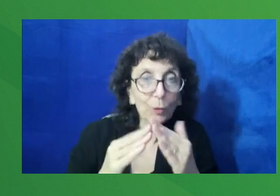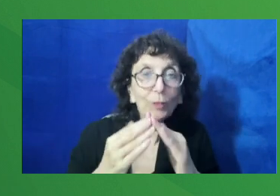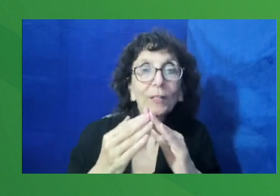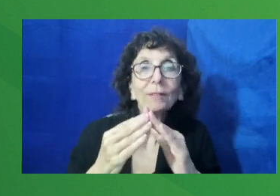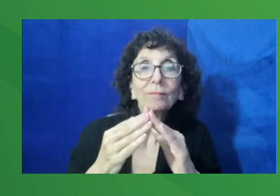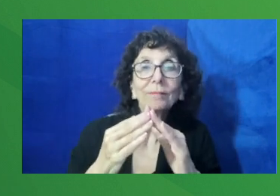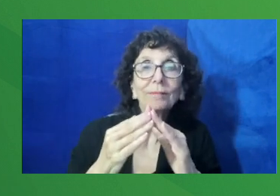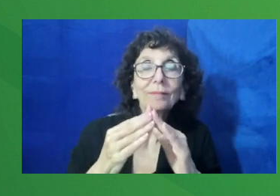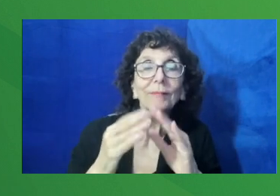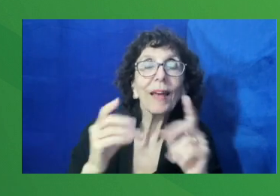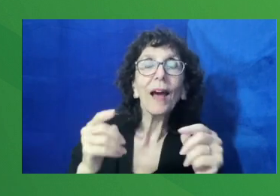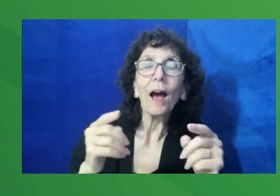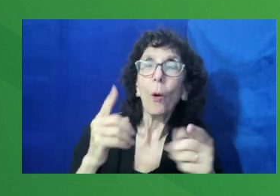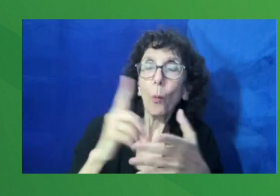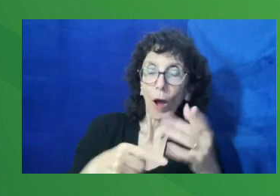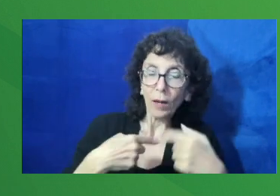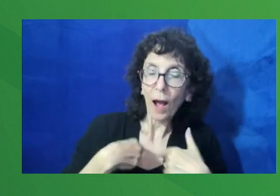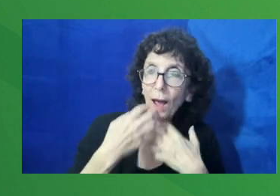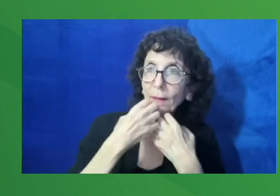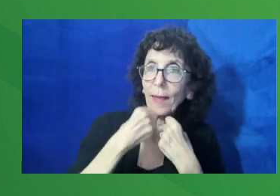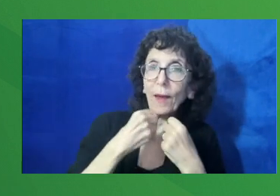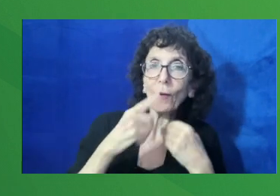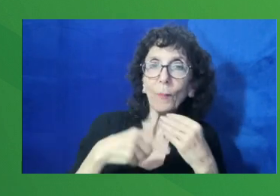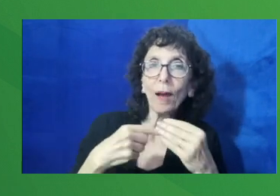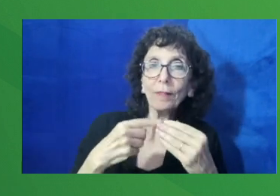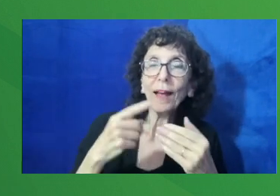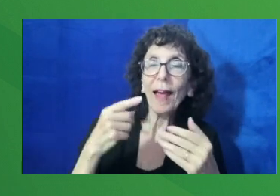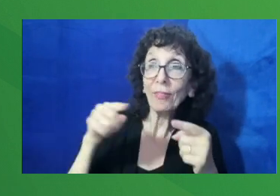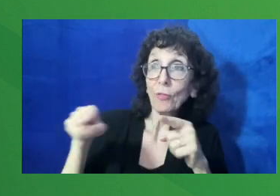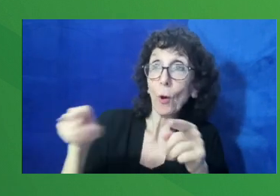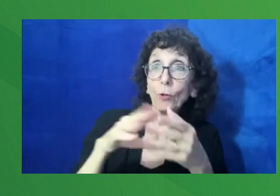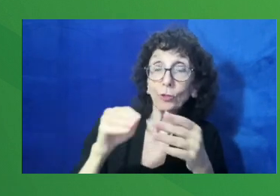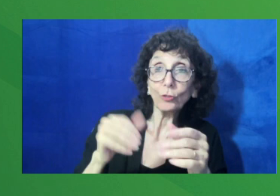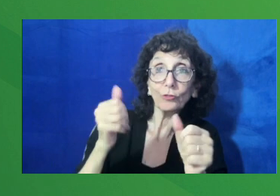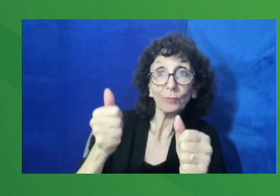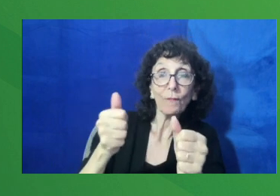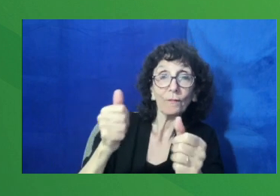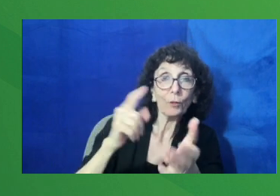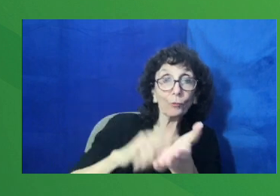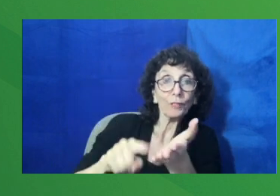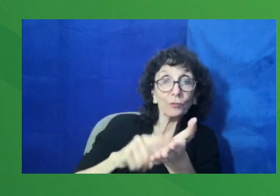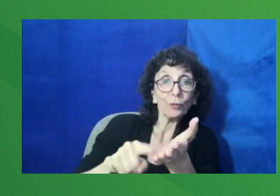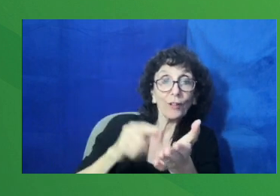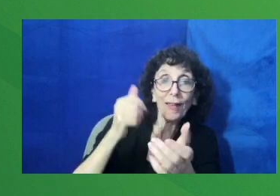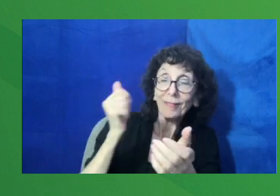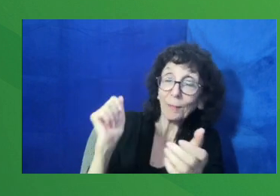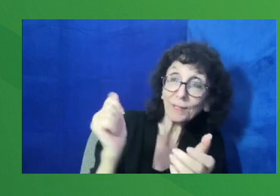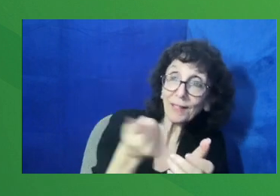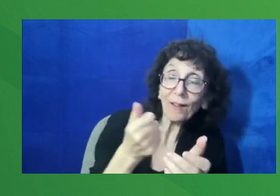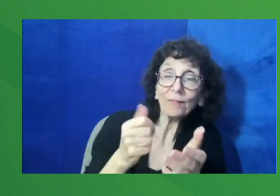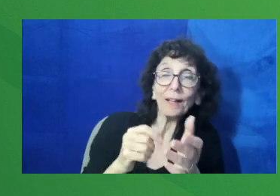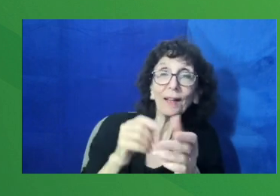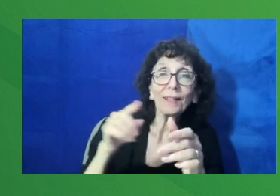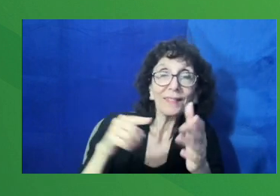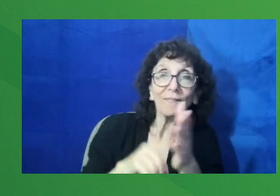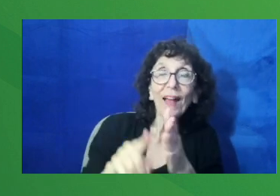about, and they conduct research, they develop action strategies, and then they take action,